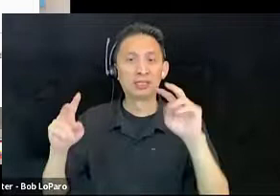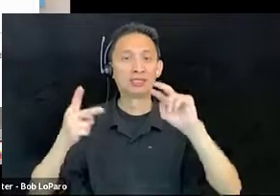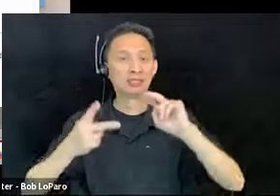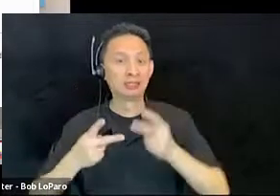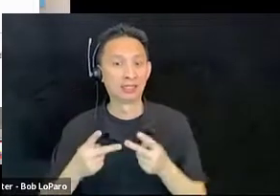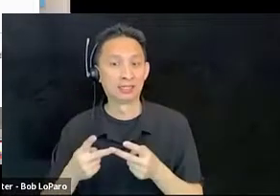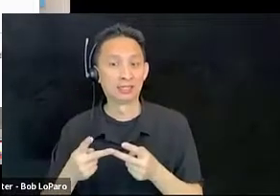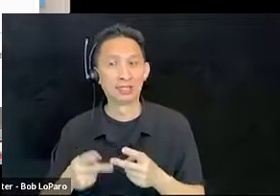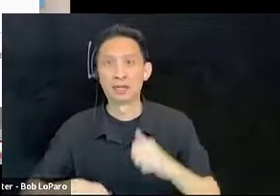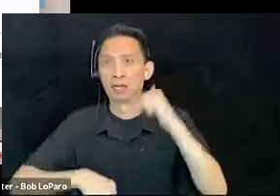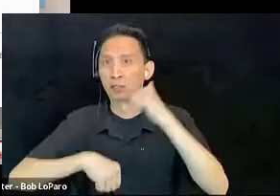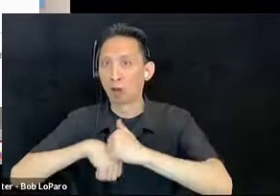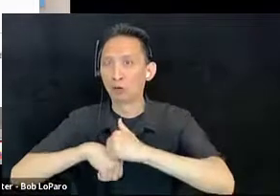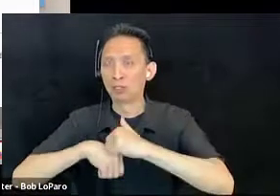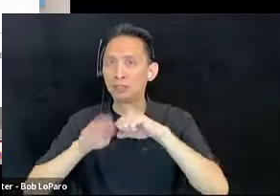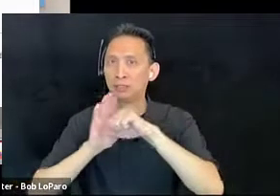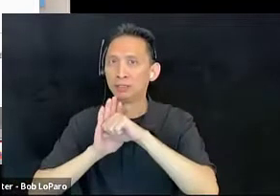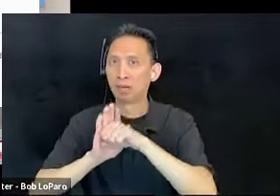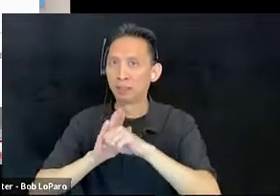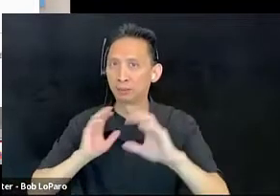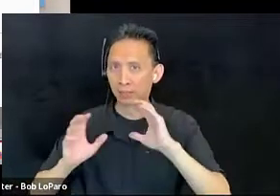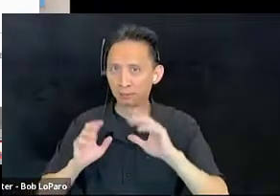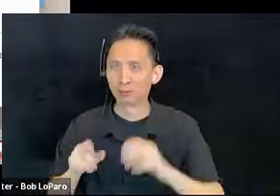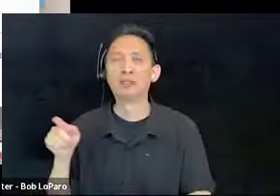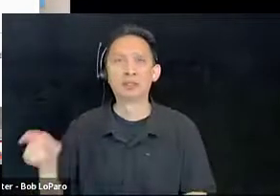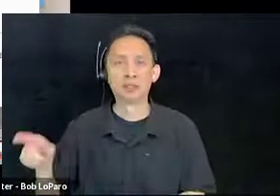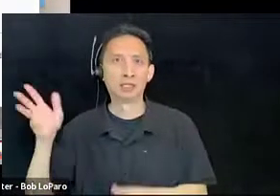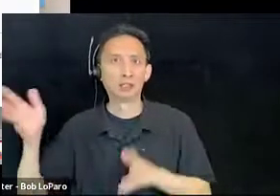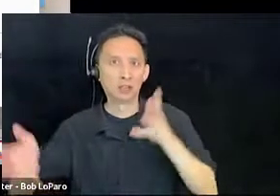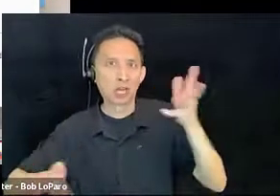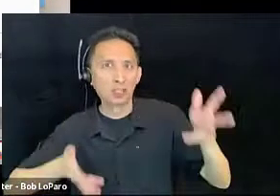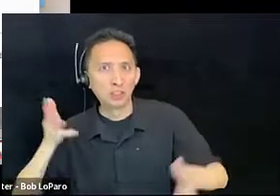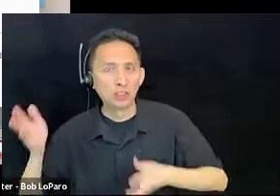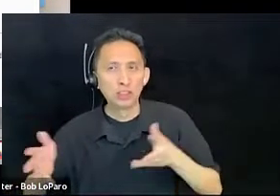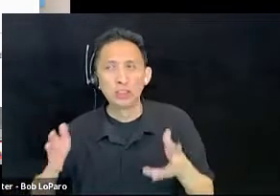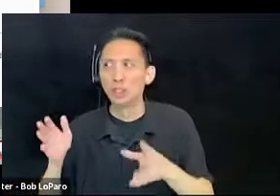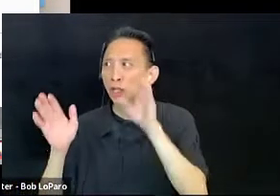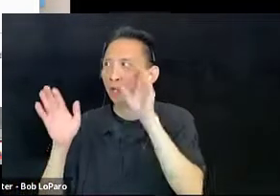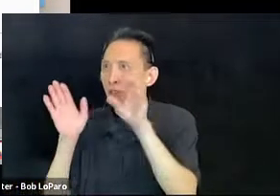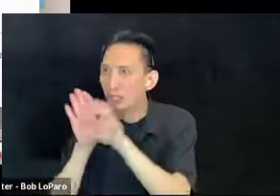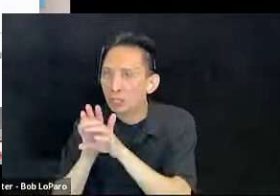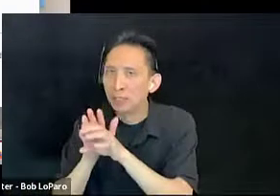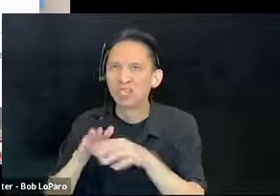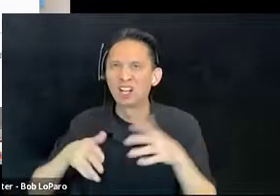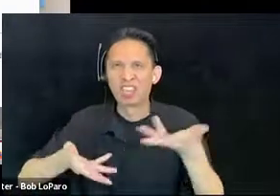who use conventional gestures, tangible symbols, photos, etc. And then finally,